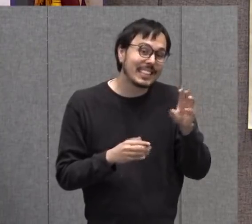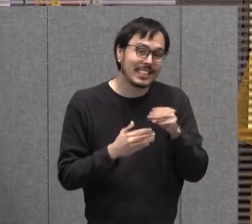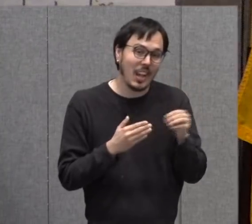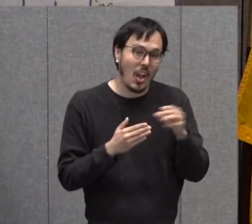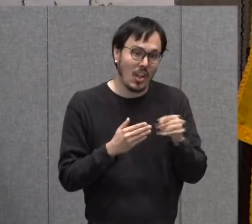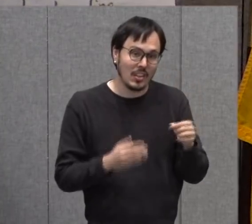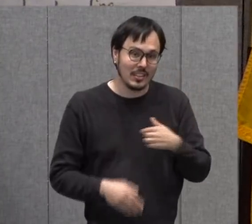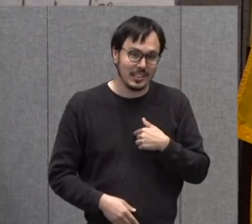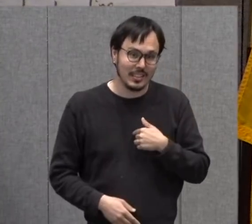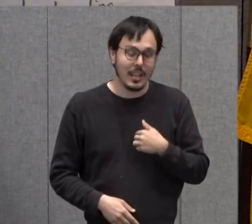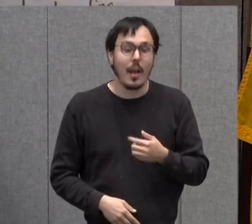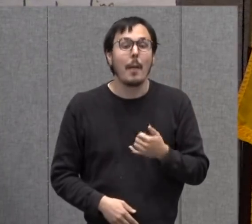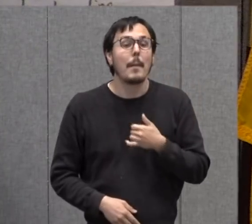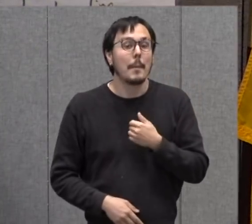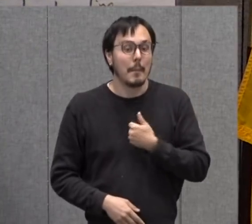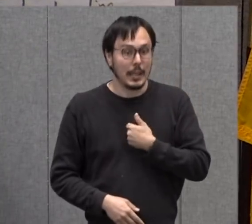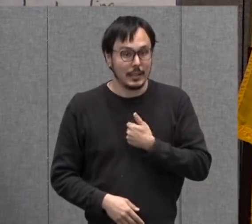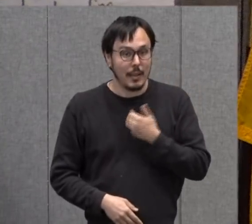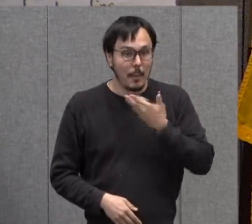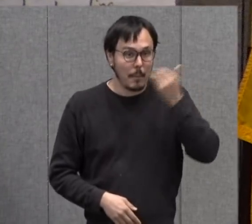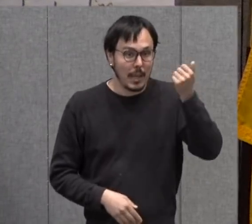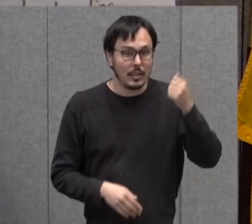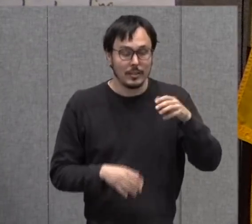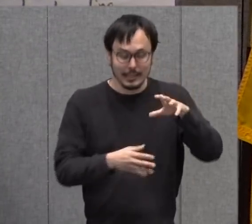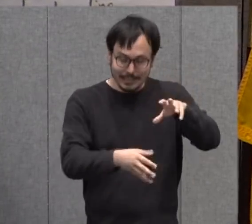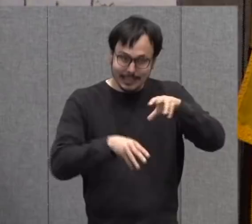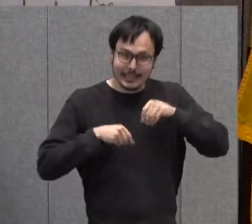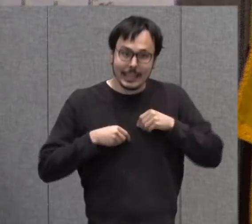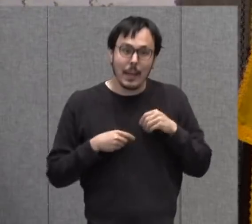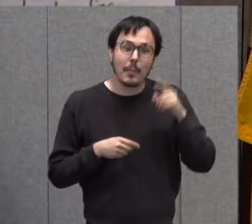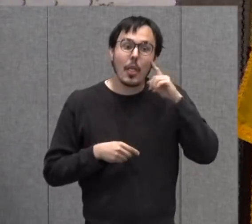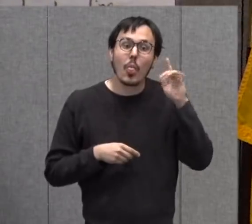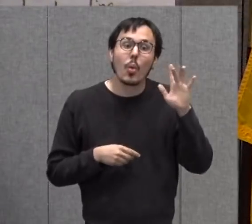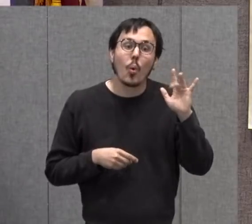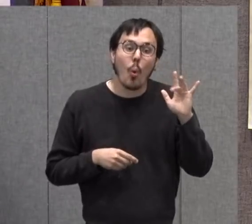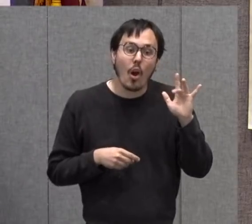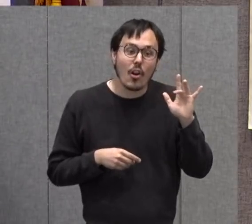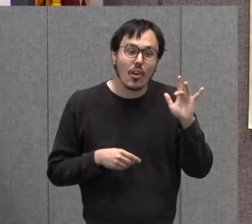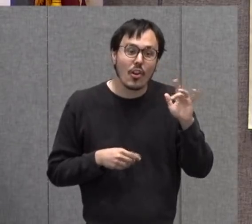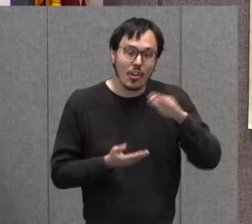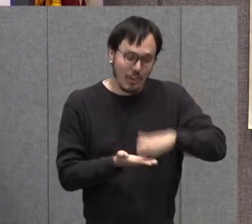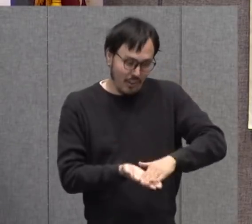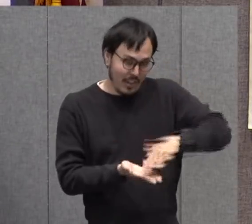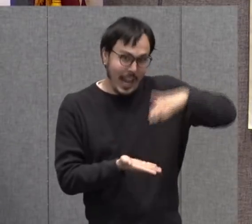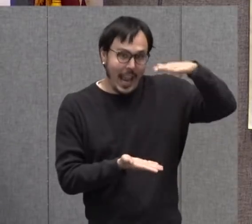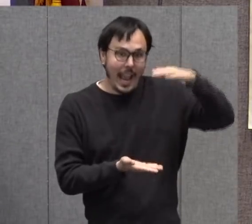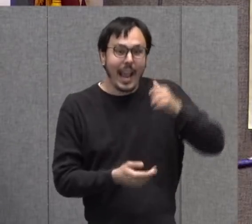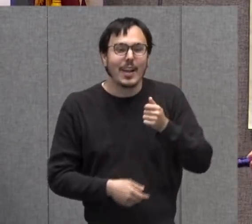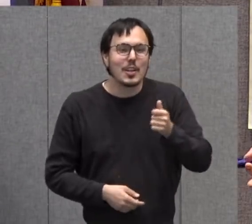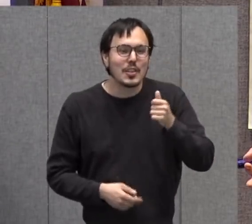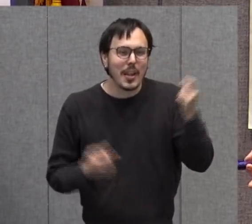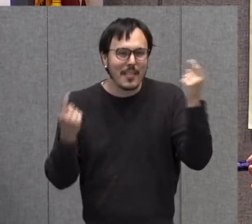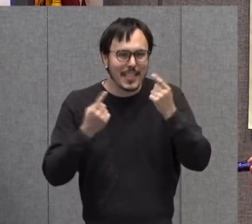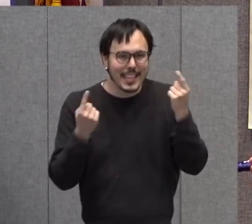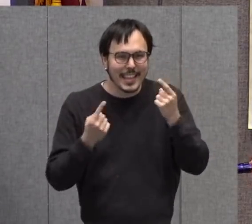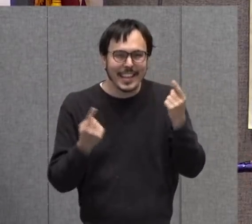I'd be better off taking the stack of quarters. So, what you need to think about is what would it be good for you.